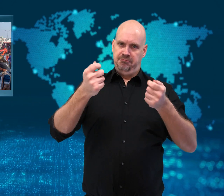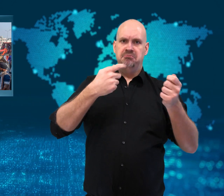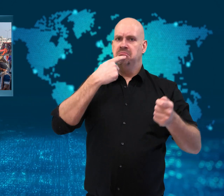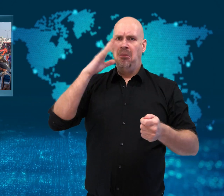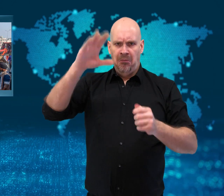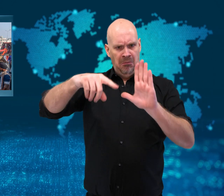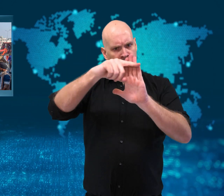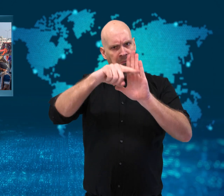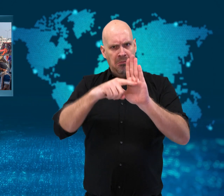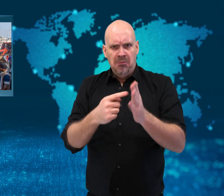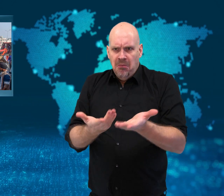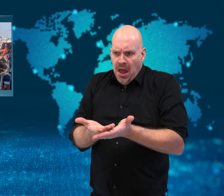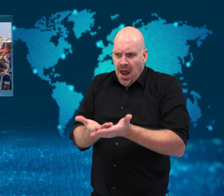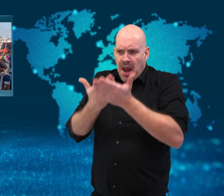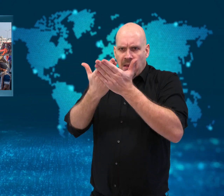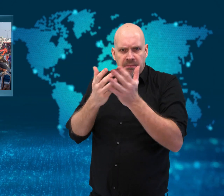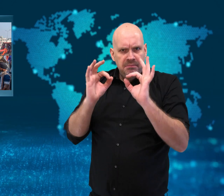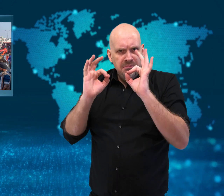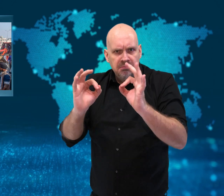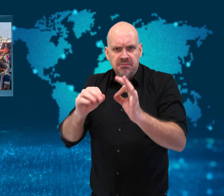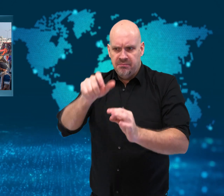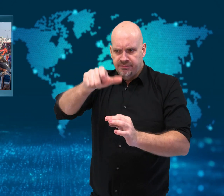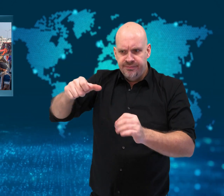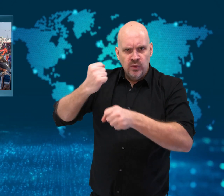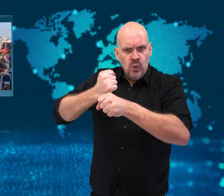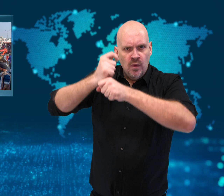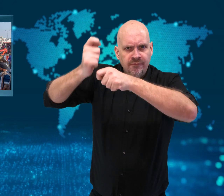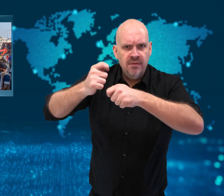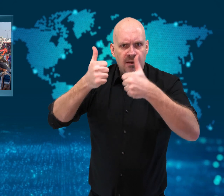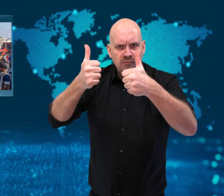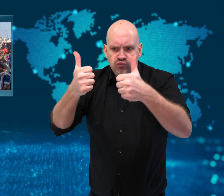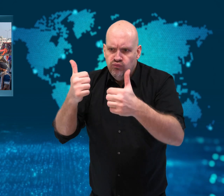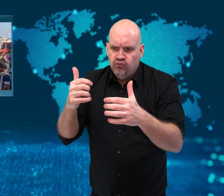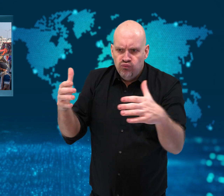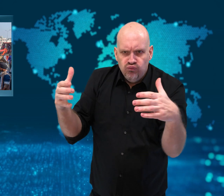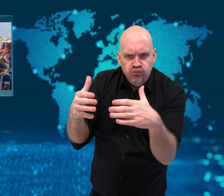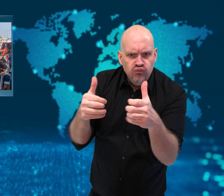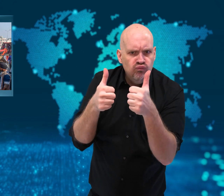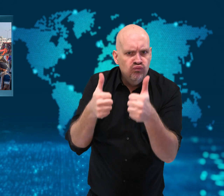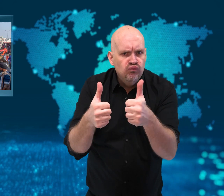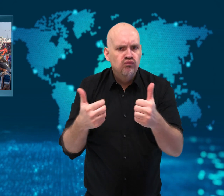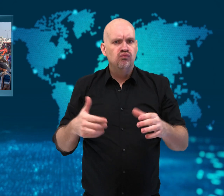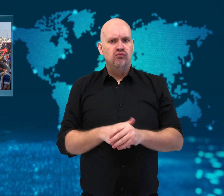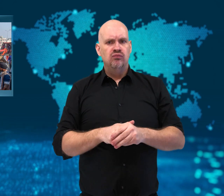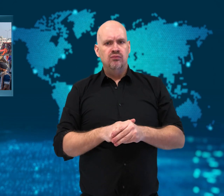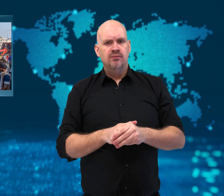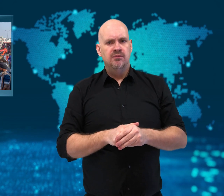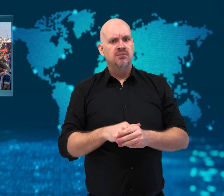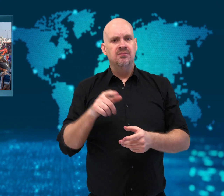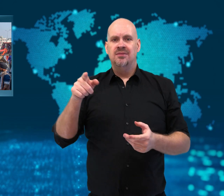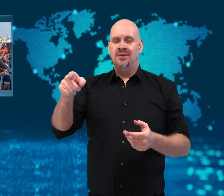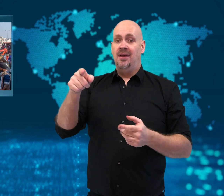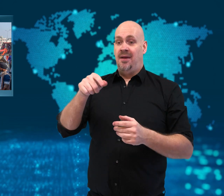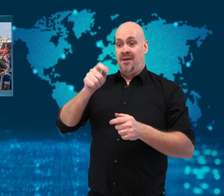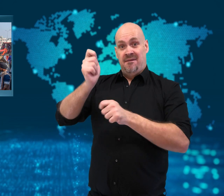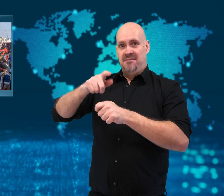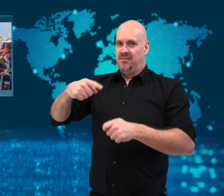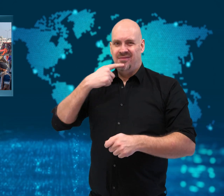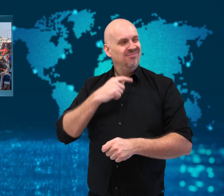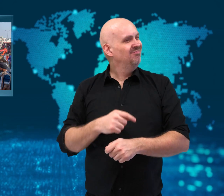They claimed the reforms would hurt them as the government would no